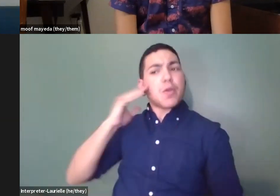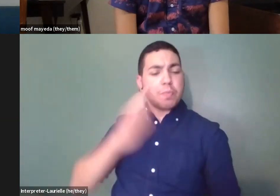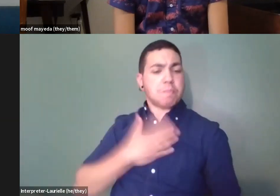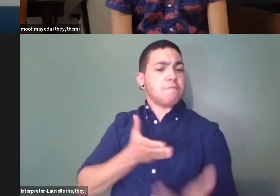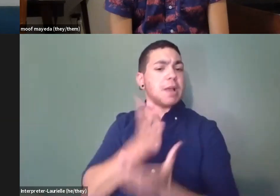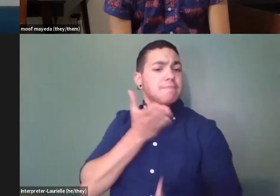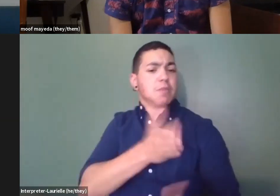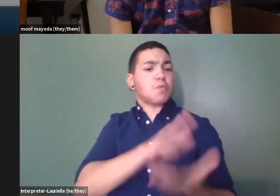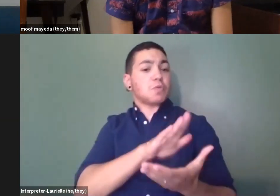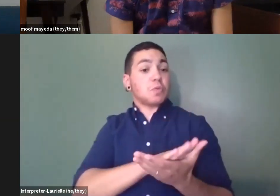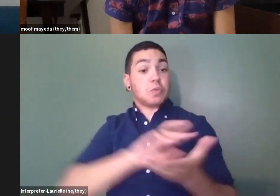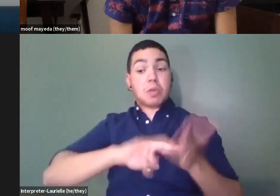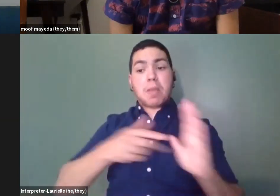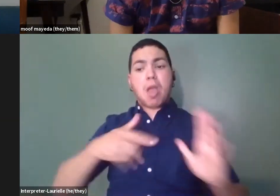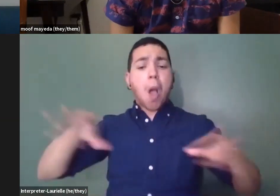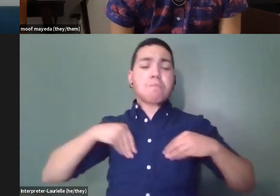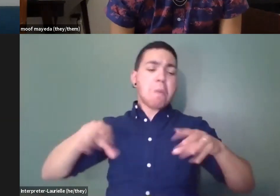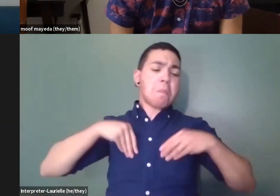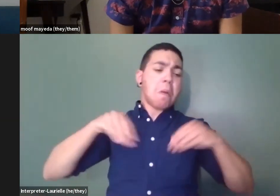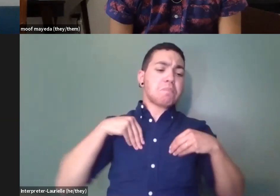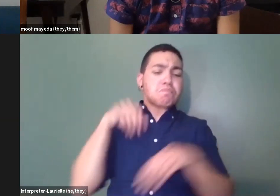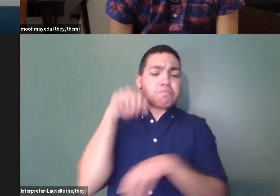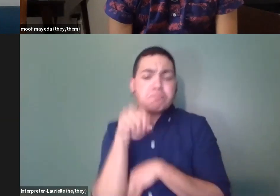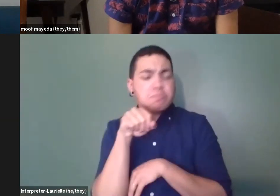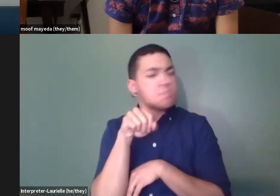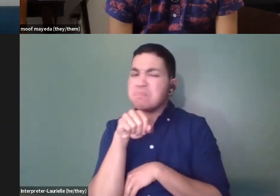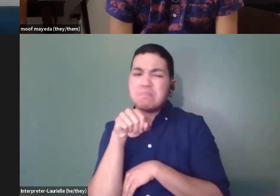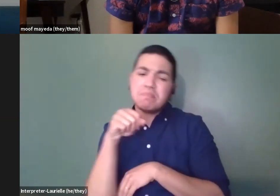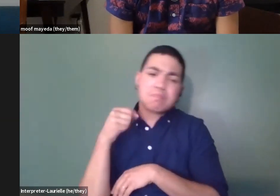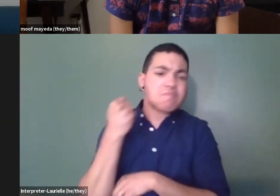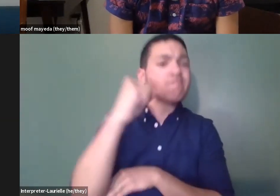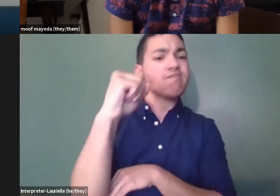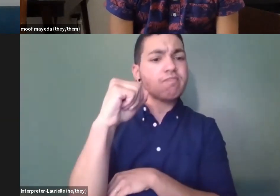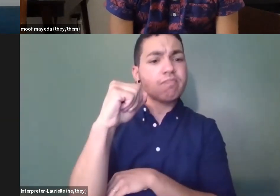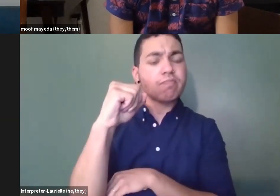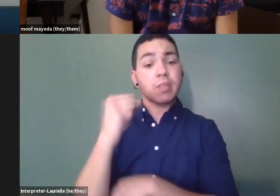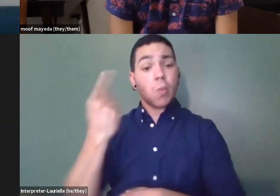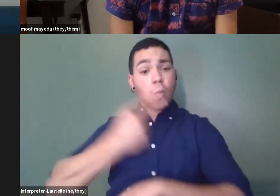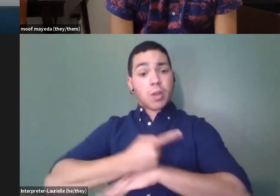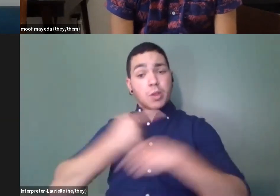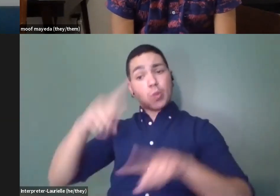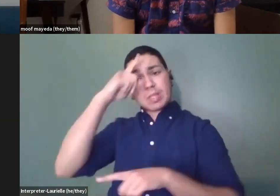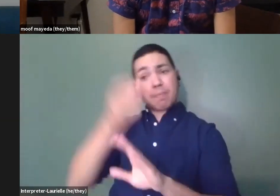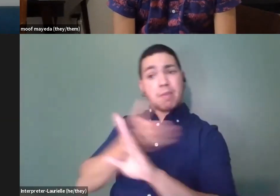a similar case but Parents for Privacy keeps appealing that decision so I've continued to speak out with the ACLU.